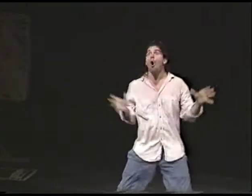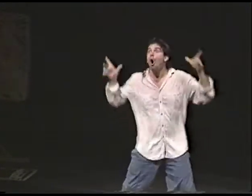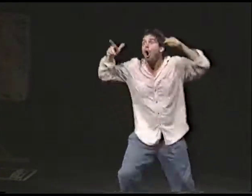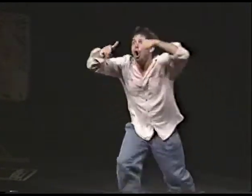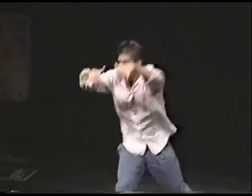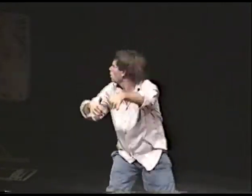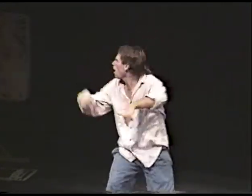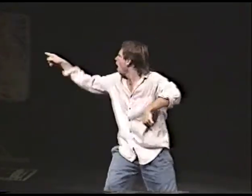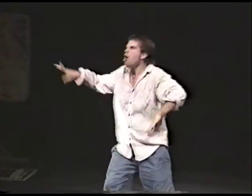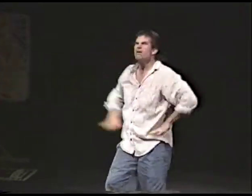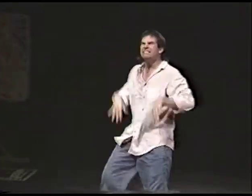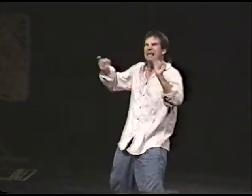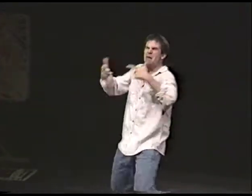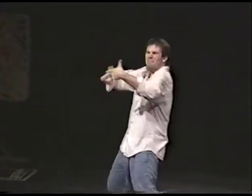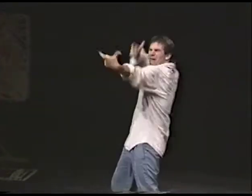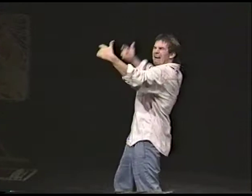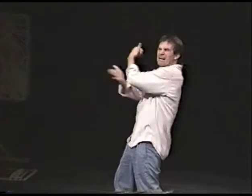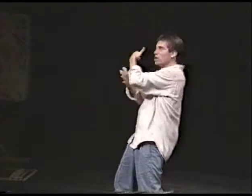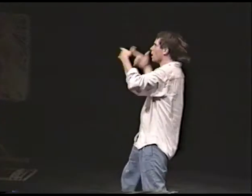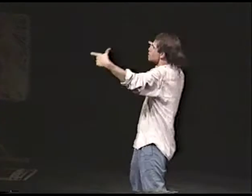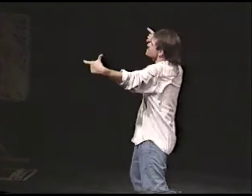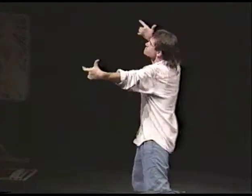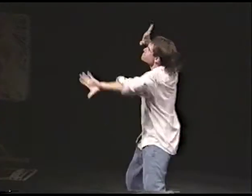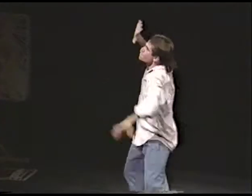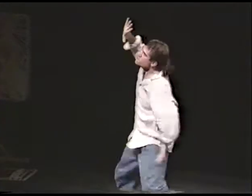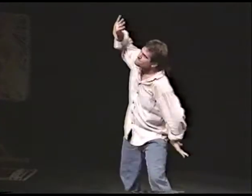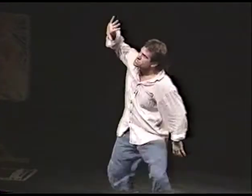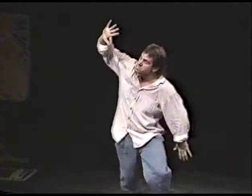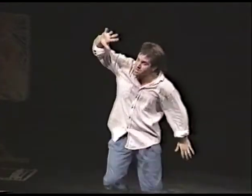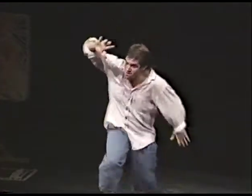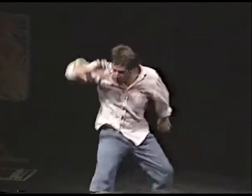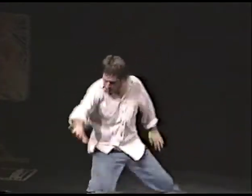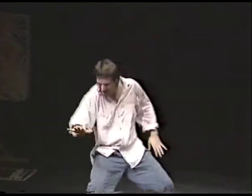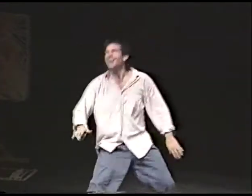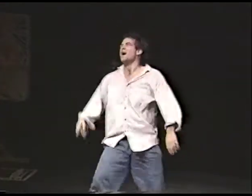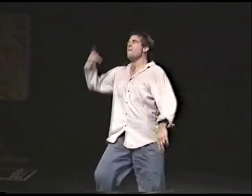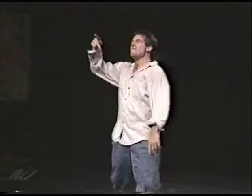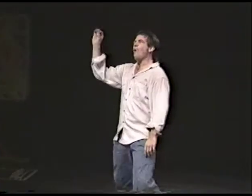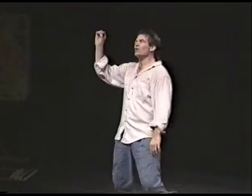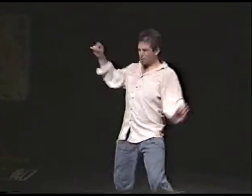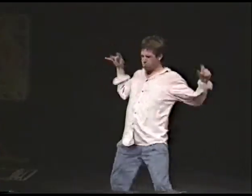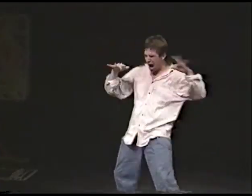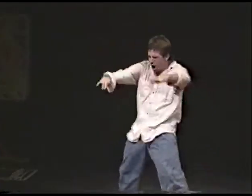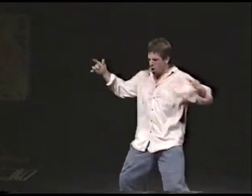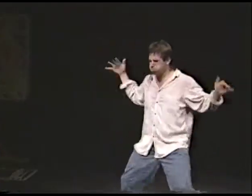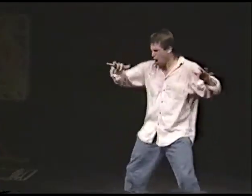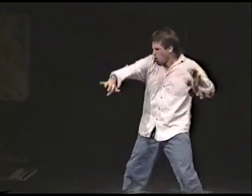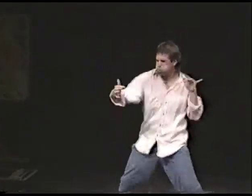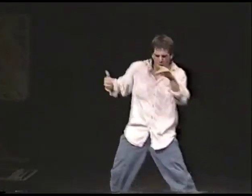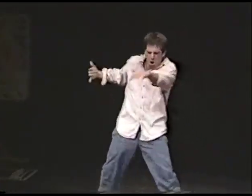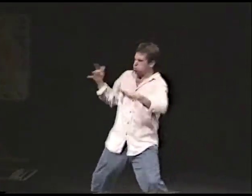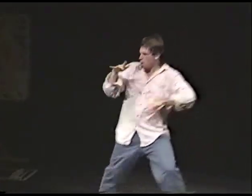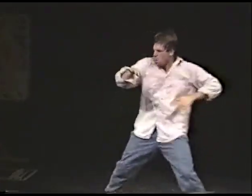Japan, Russia, it's a big country, still going down into the water. The Pacific Ocean, into the water.